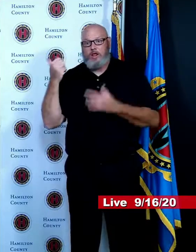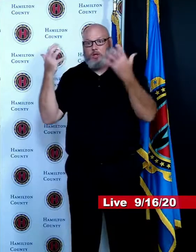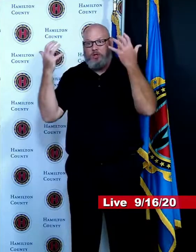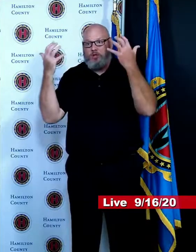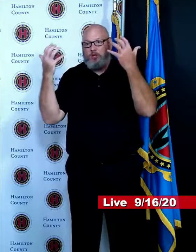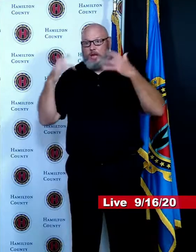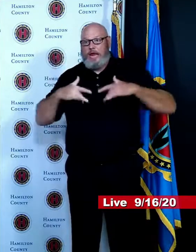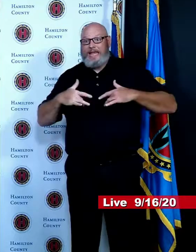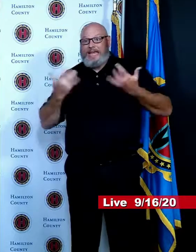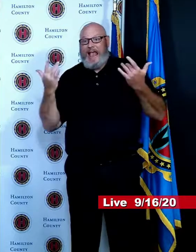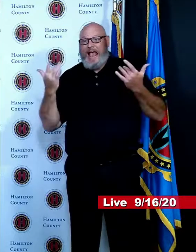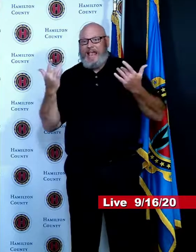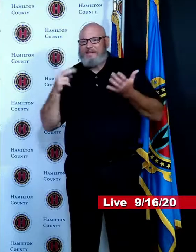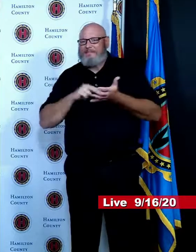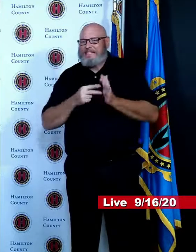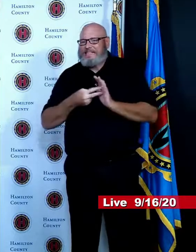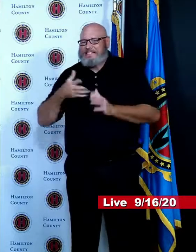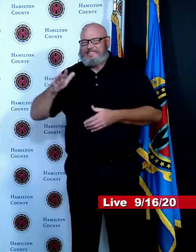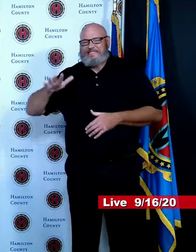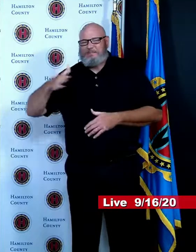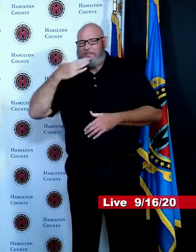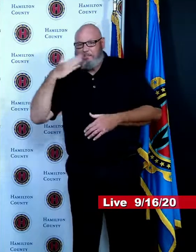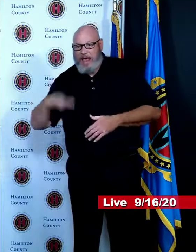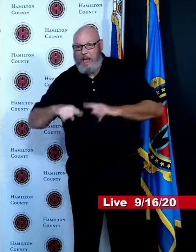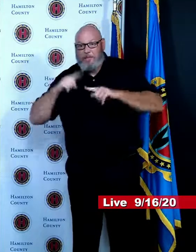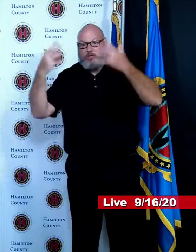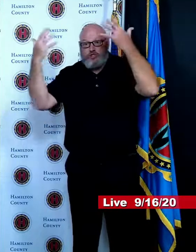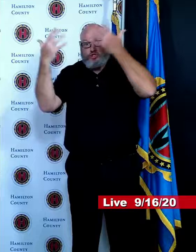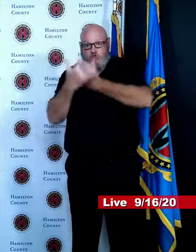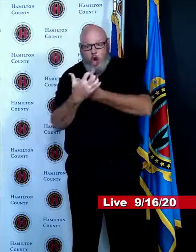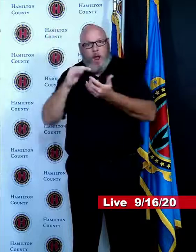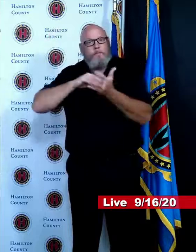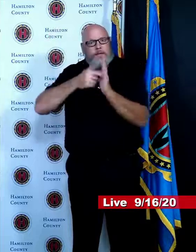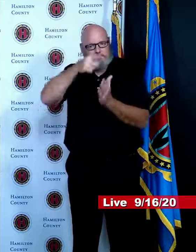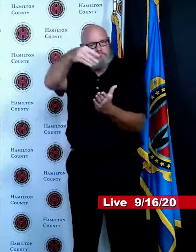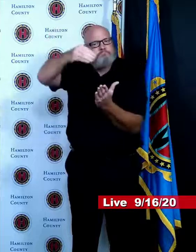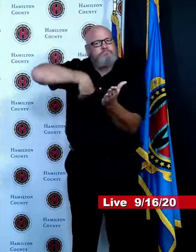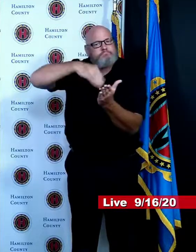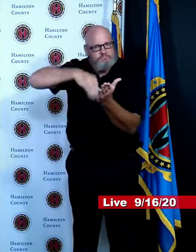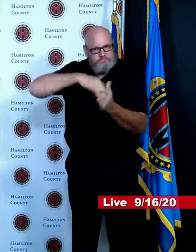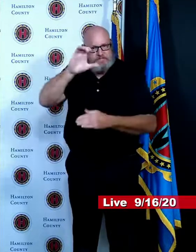areas in the city especially and I'm going to read off some of